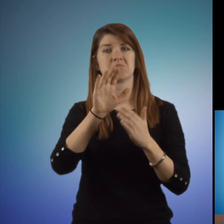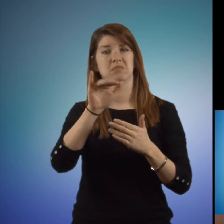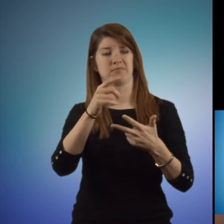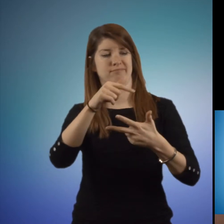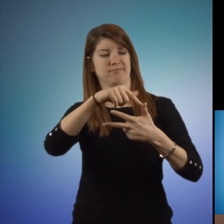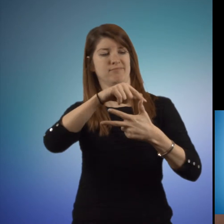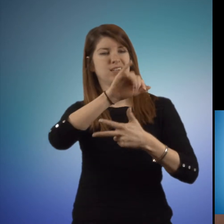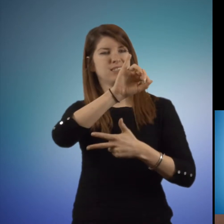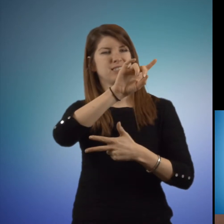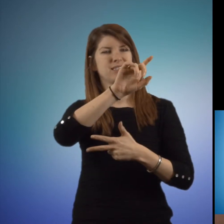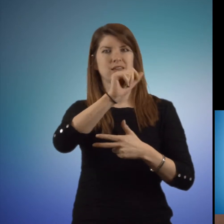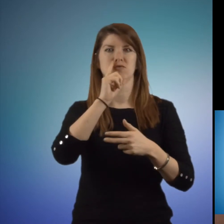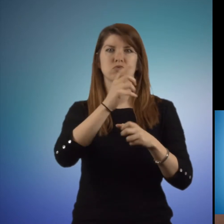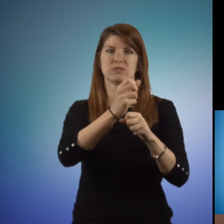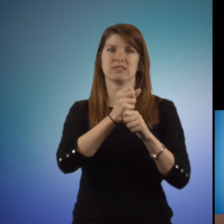An extended school year are services